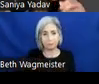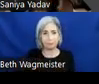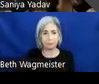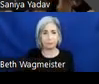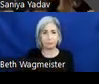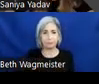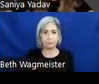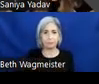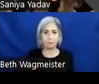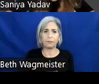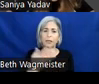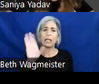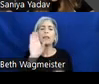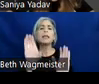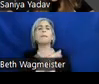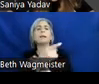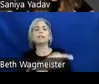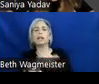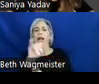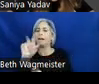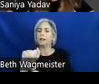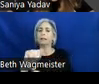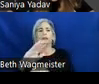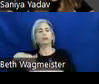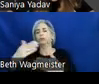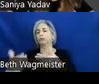The image on the slide shows Ivan approaching a front desk person asking for help.